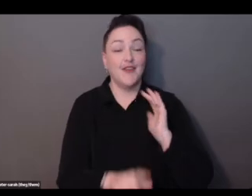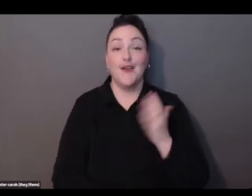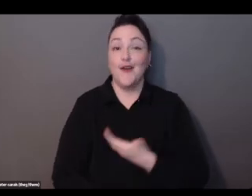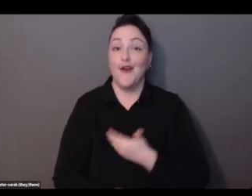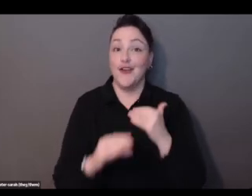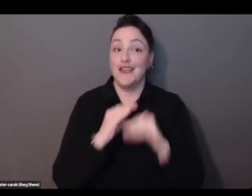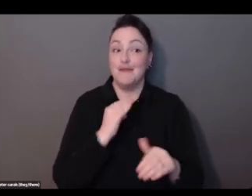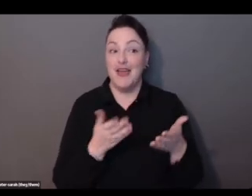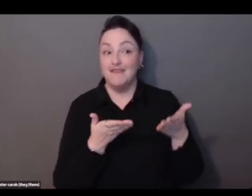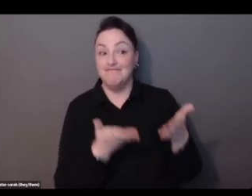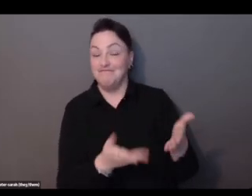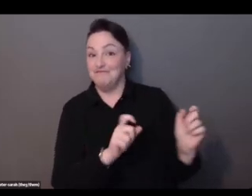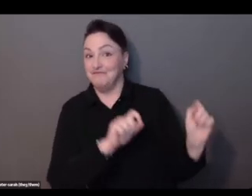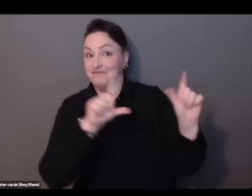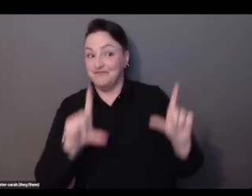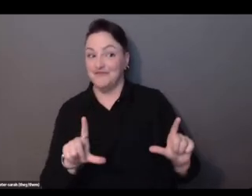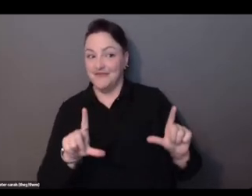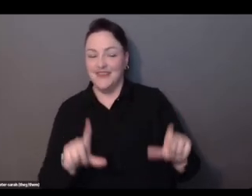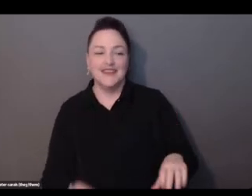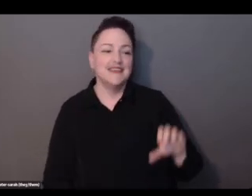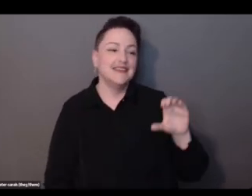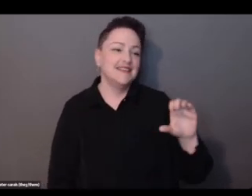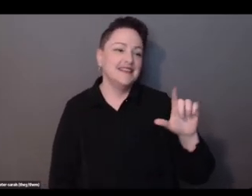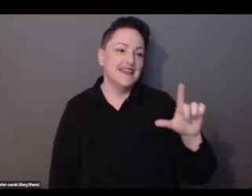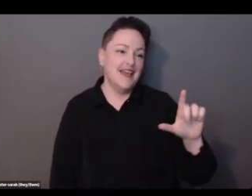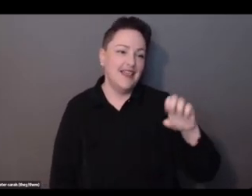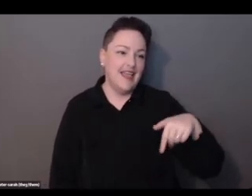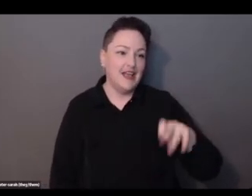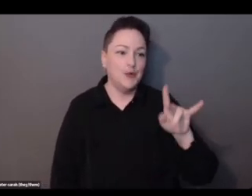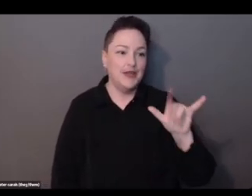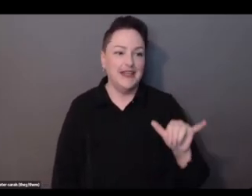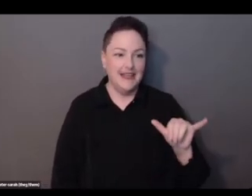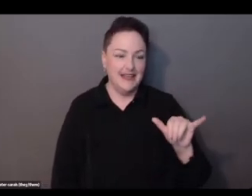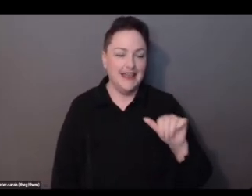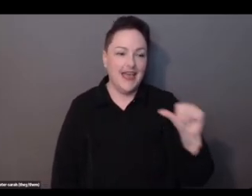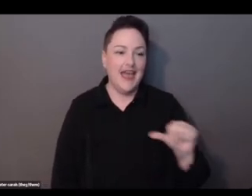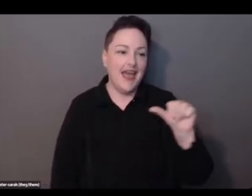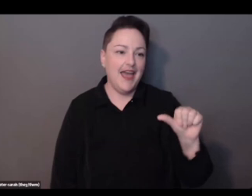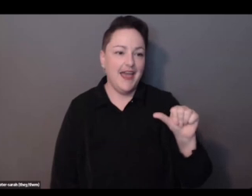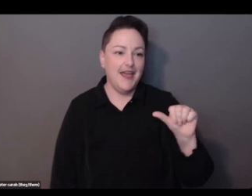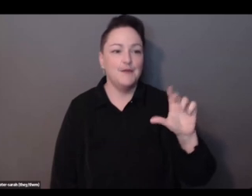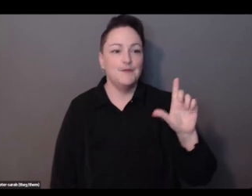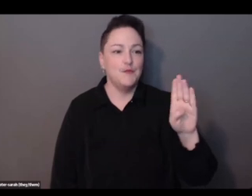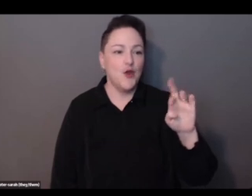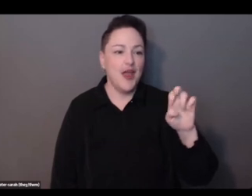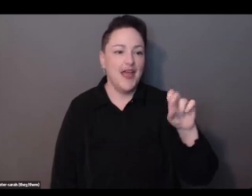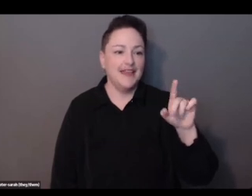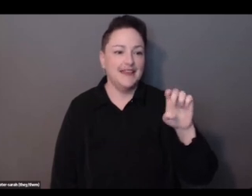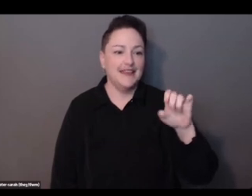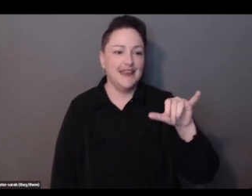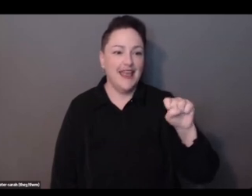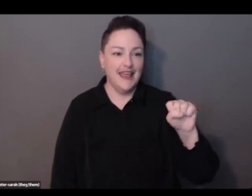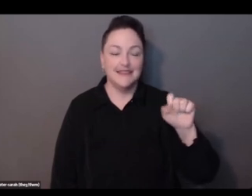the screen at CLEquity@brandeis.edu. Also, if you go on the dashboard website,